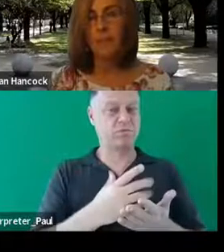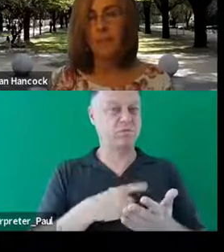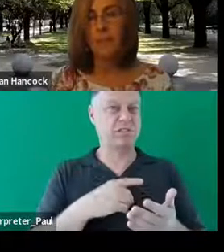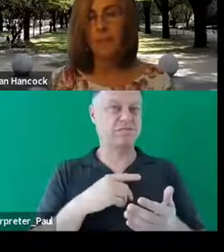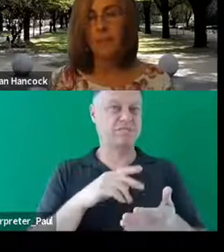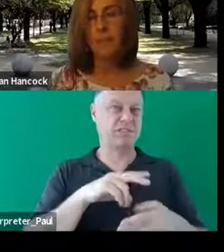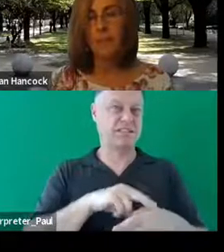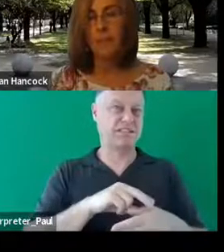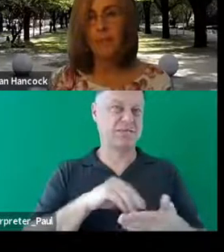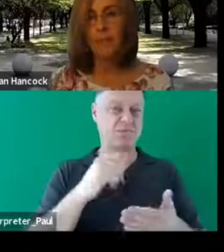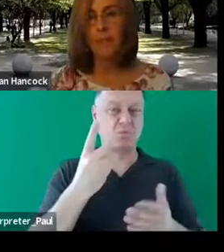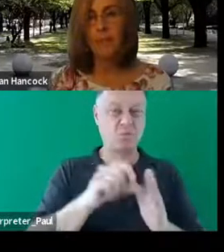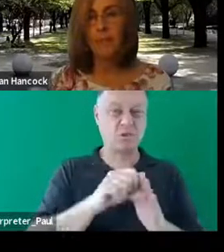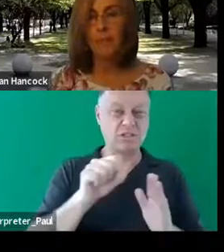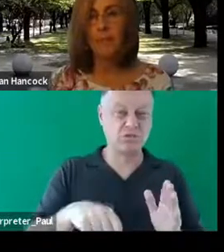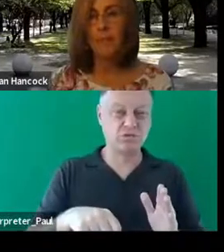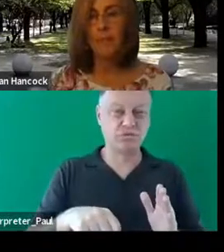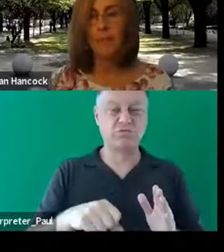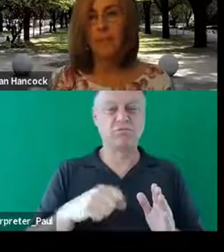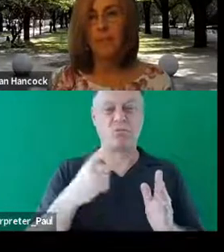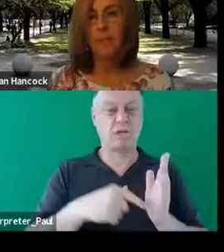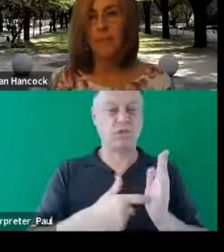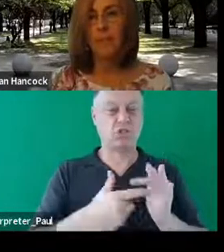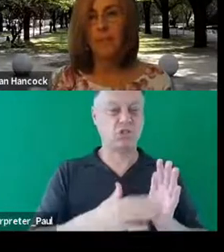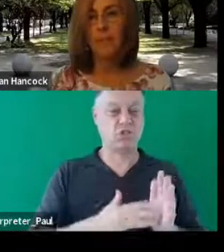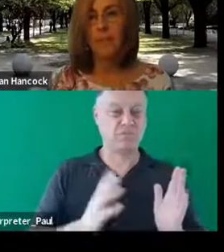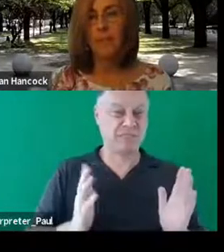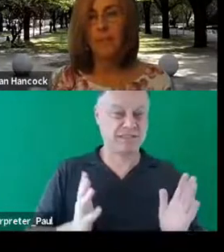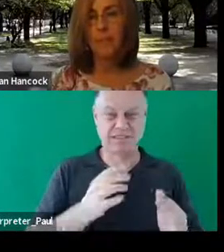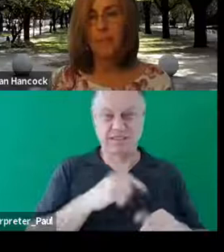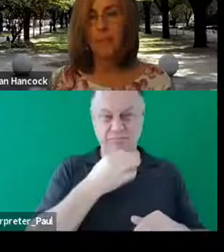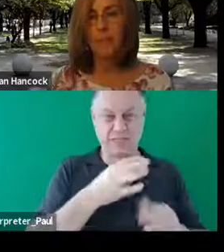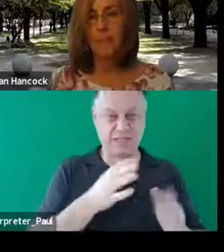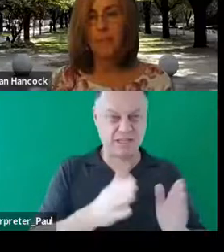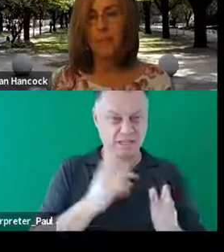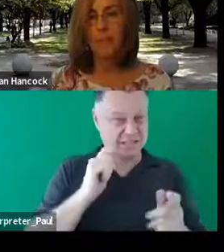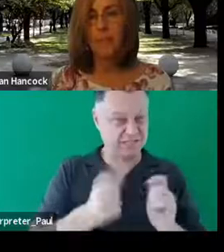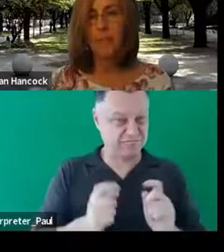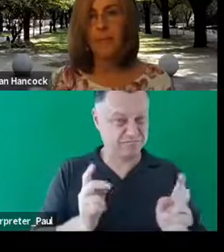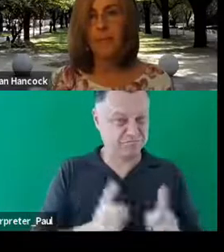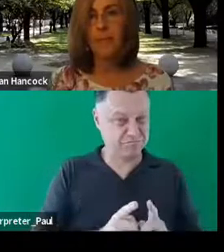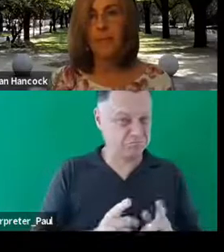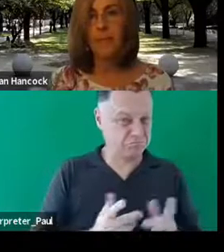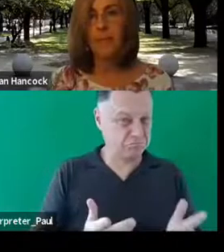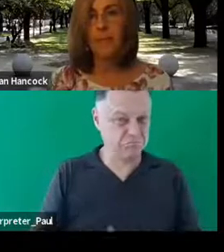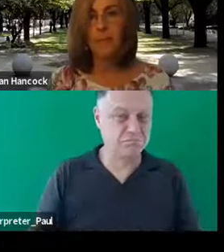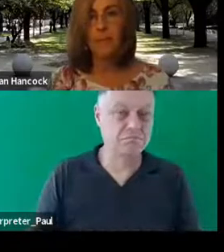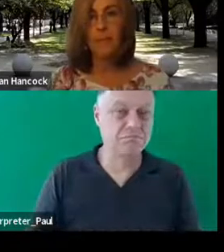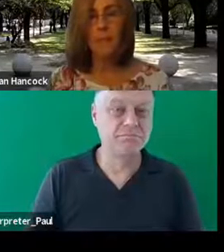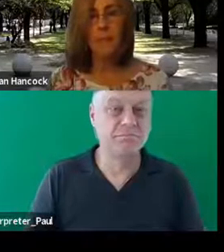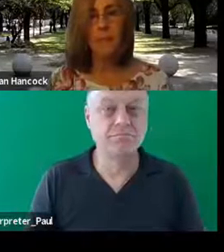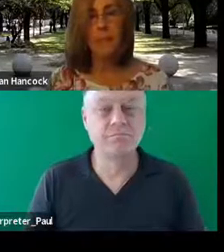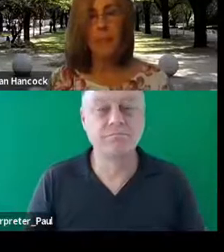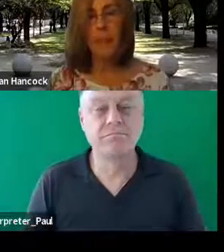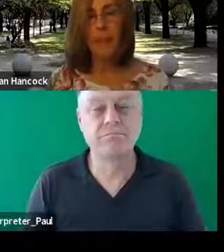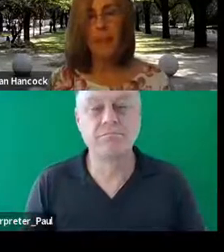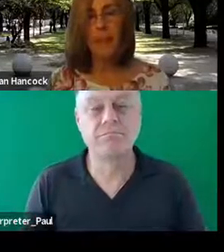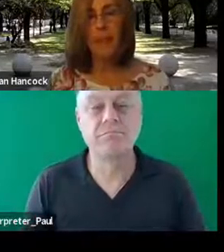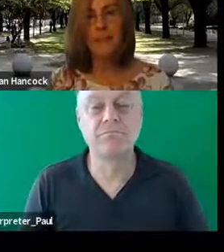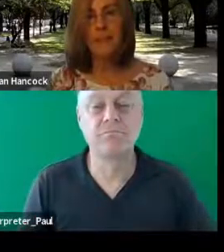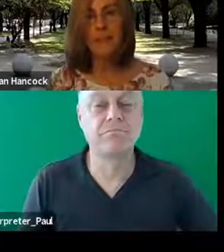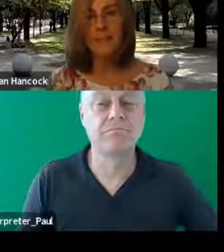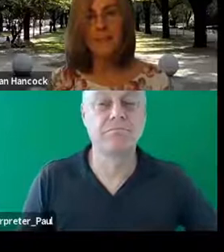for a term or a semester for each study program or course?” Does one of you want to respond to that?